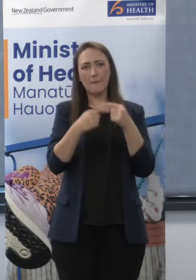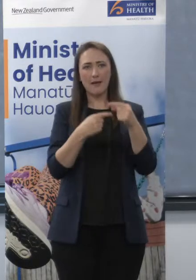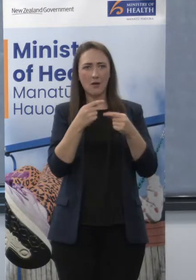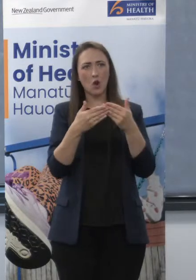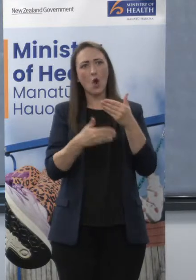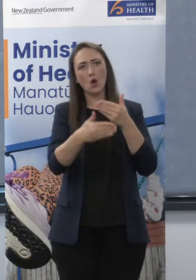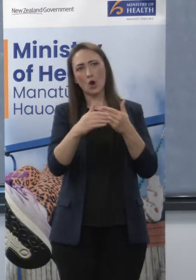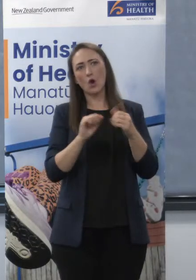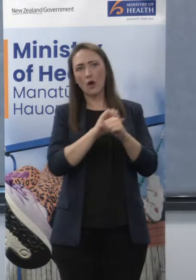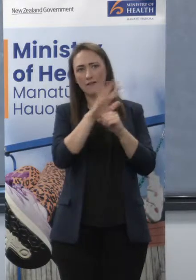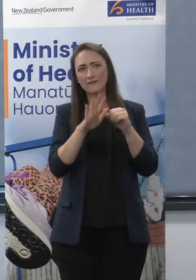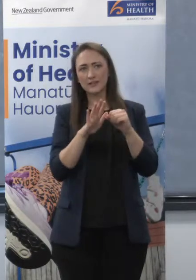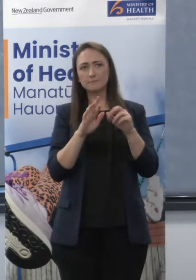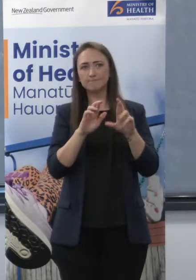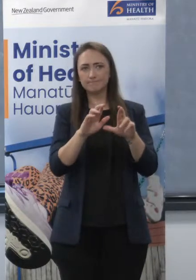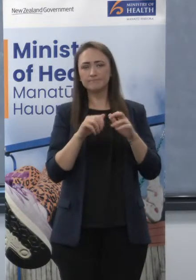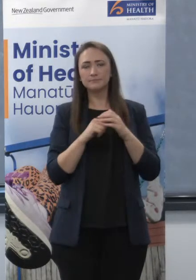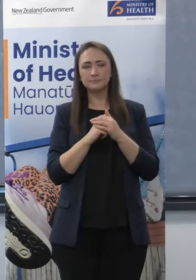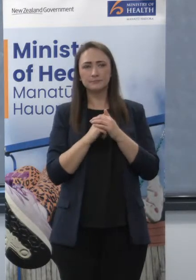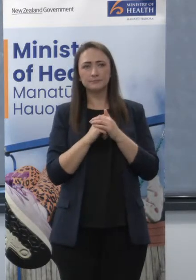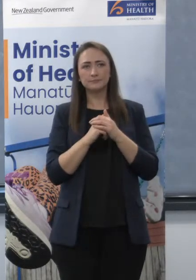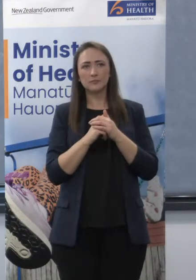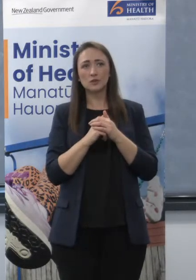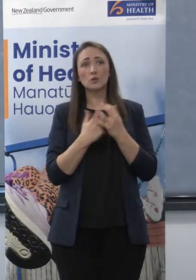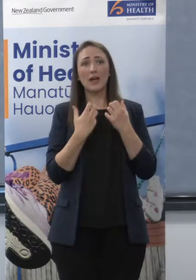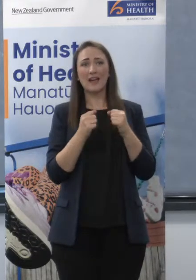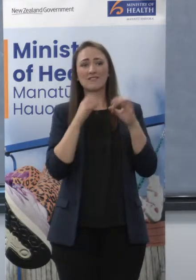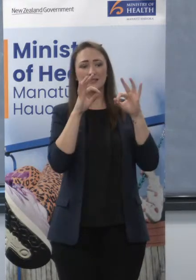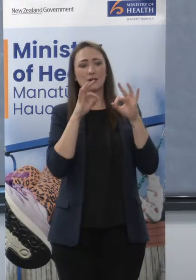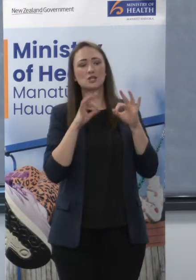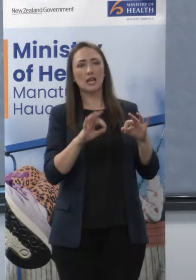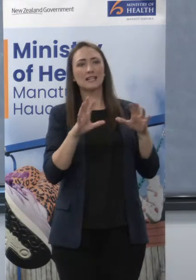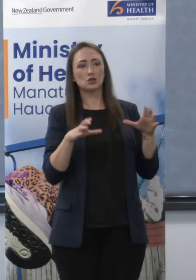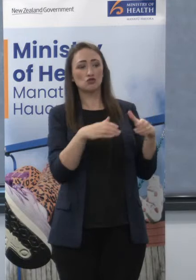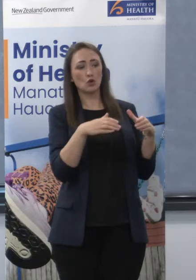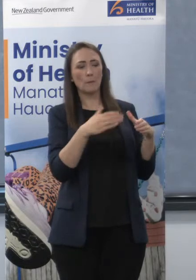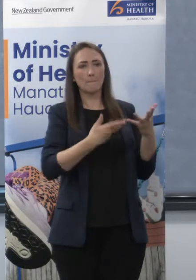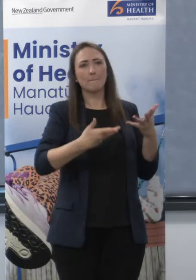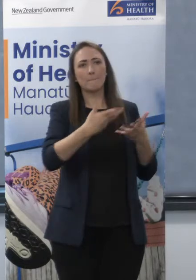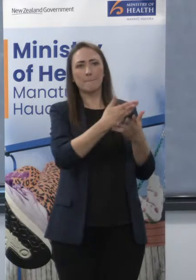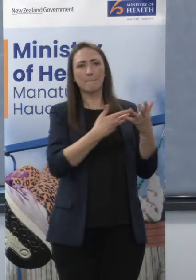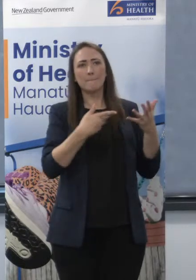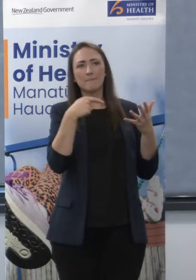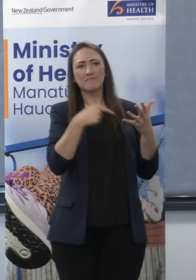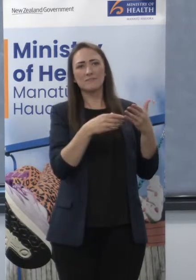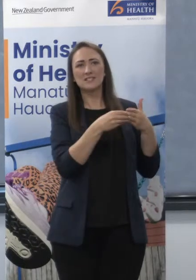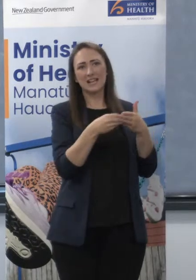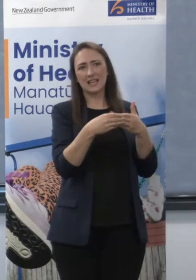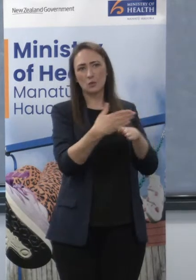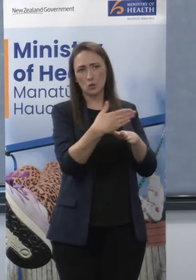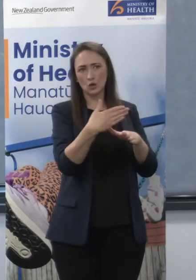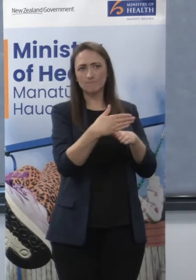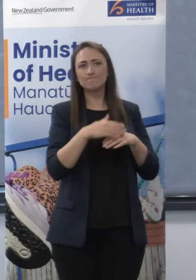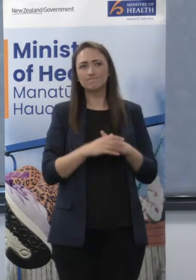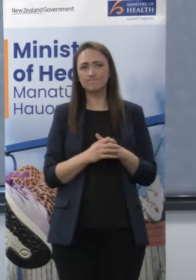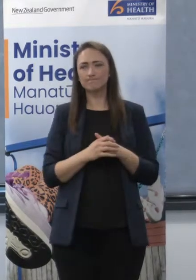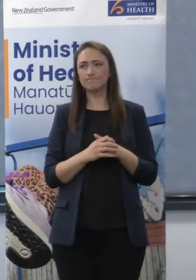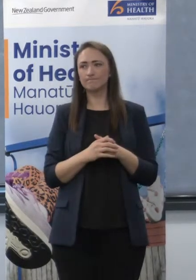release those in July, and through an expert advisory